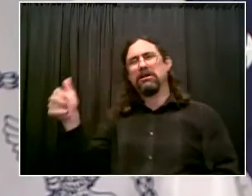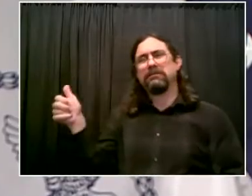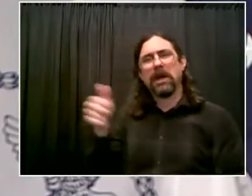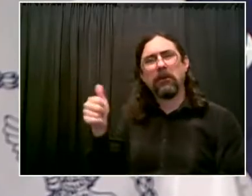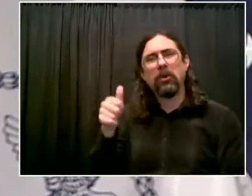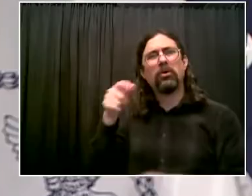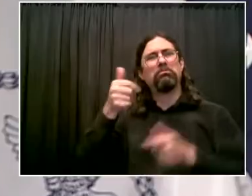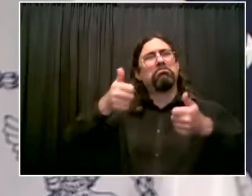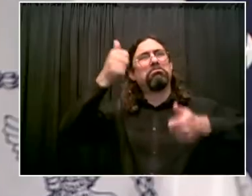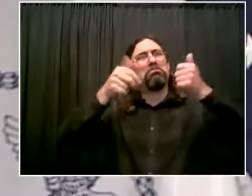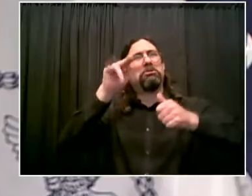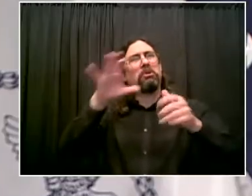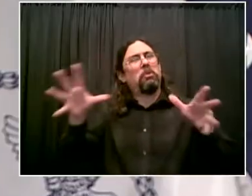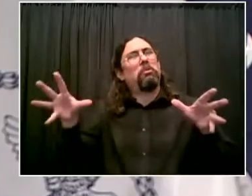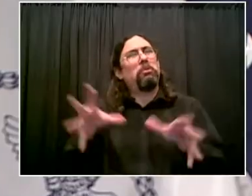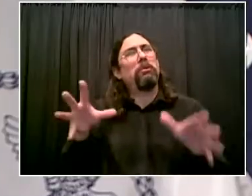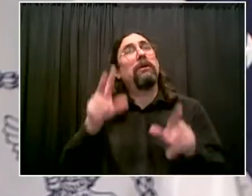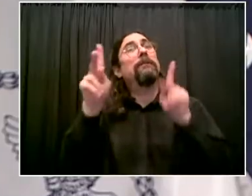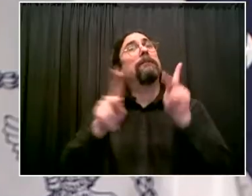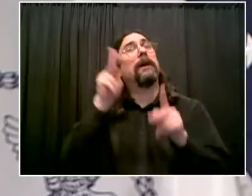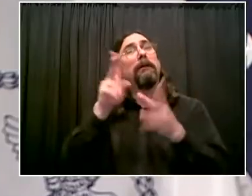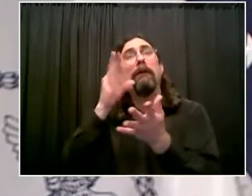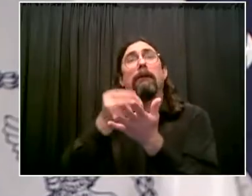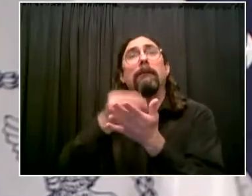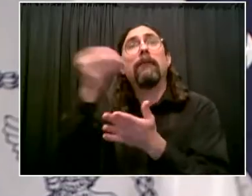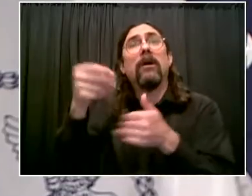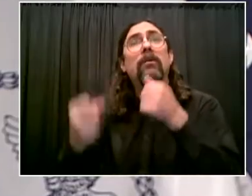MORE THAN 60% OF REGISTERED VEHICLES IN NEW YORK CITY ARE SUVS THOSE